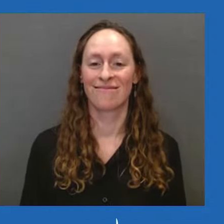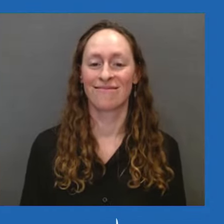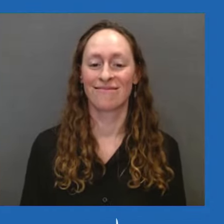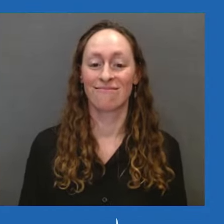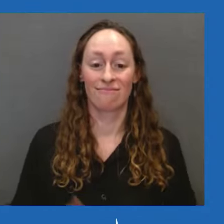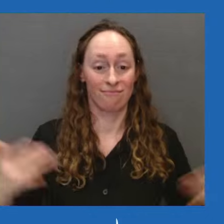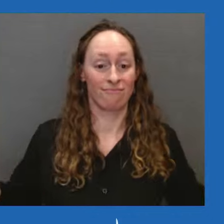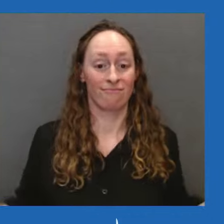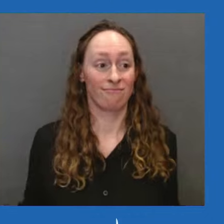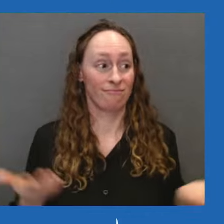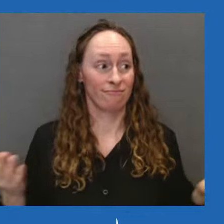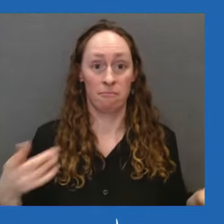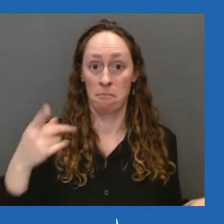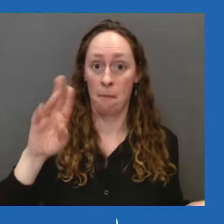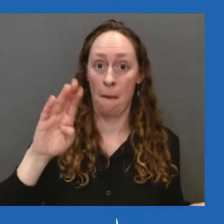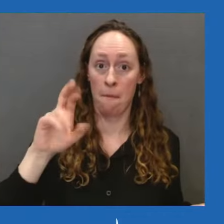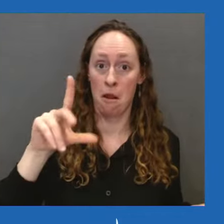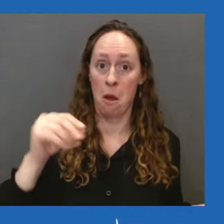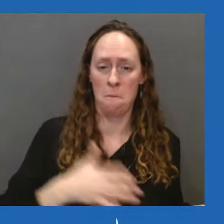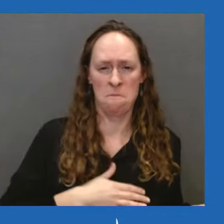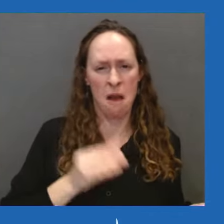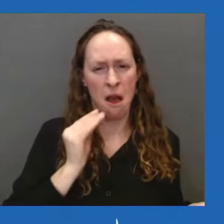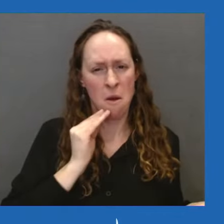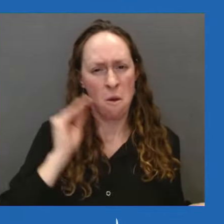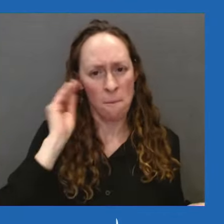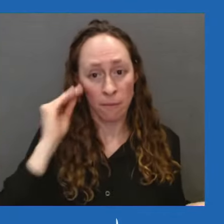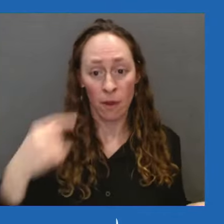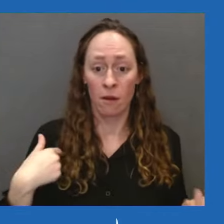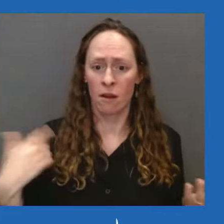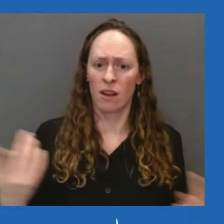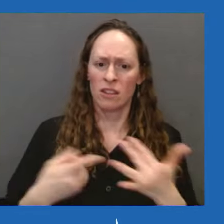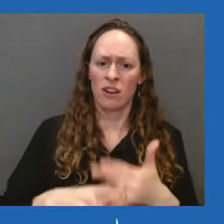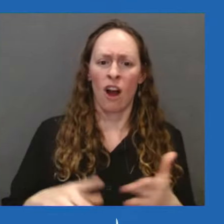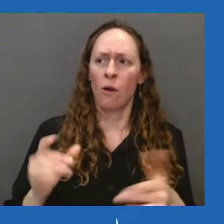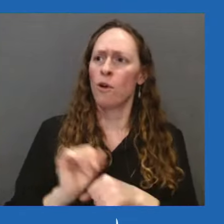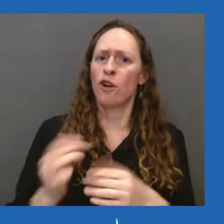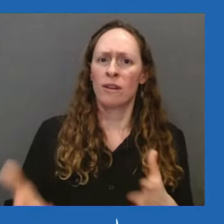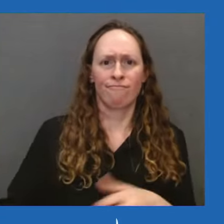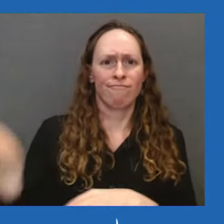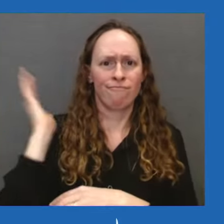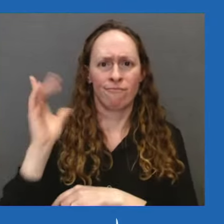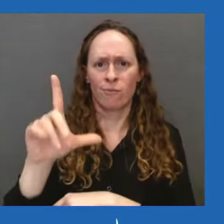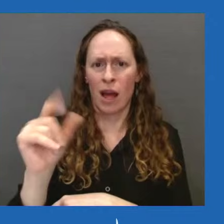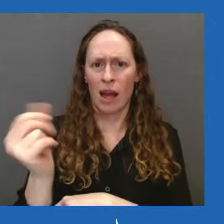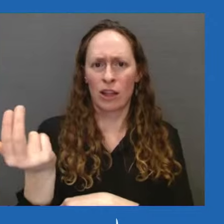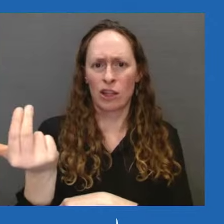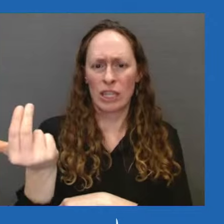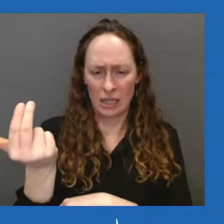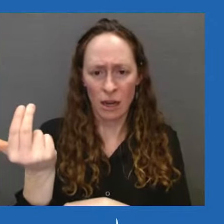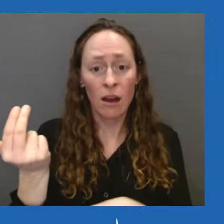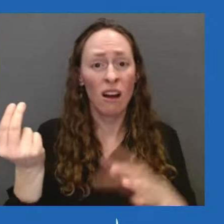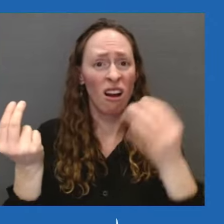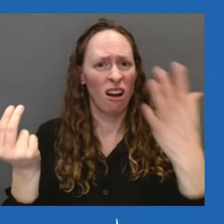Sadly, in 2021, the factory was struggling. We had recently been through a layoff